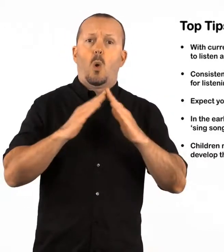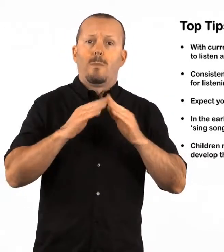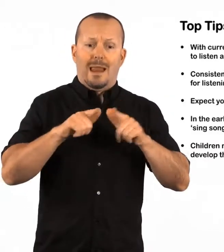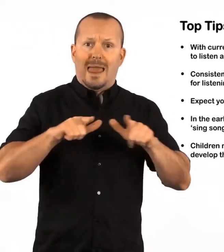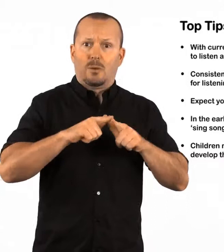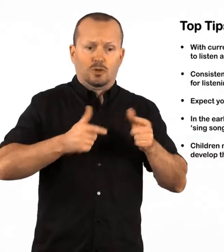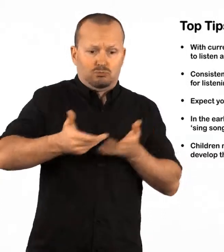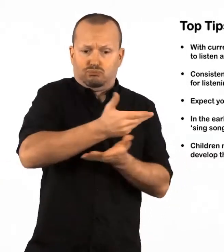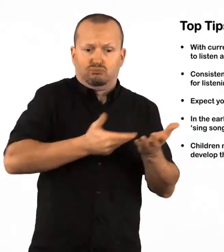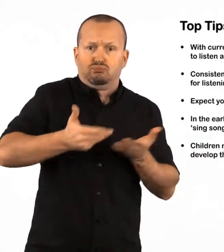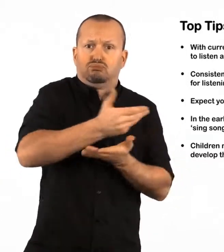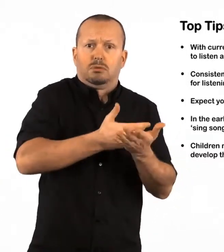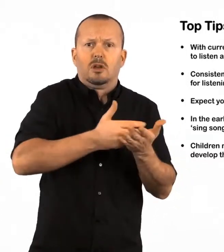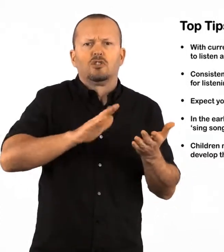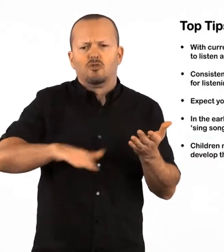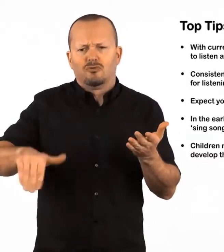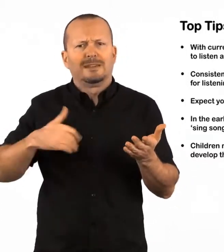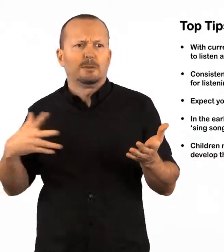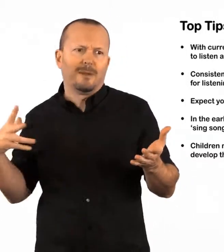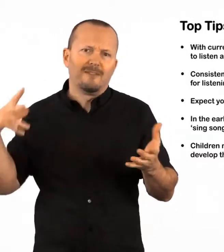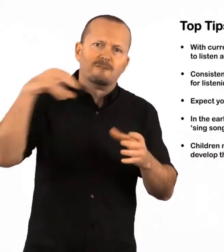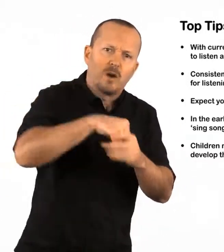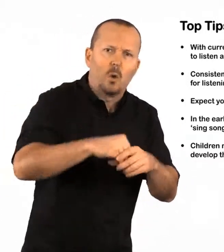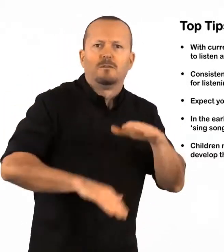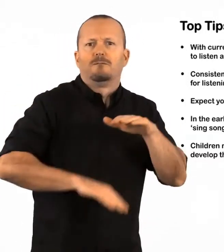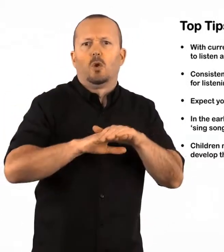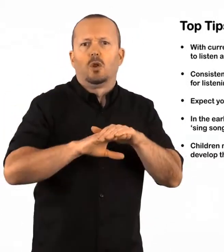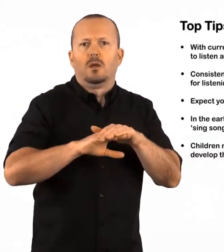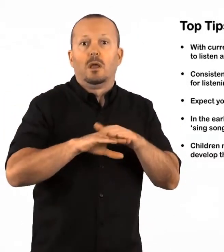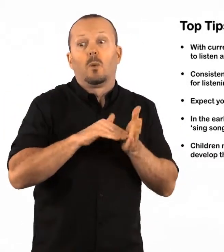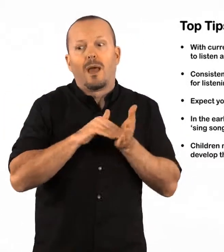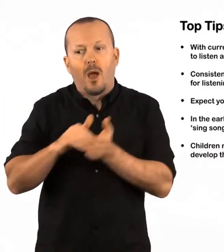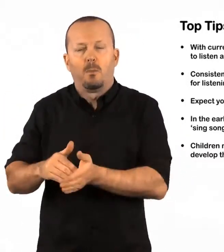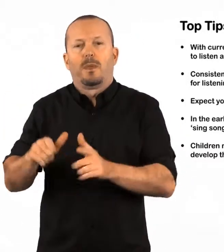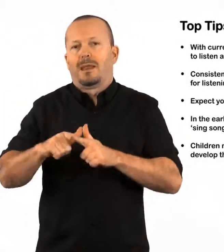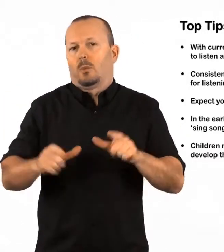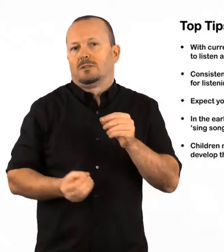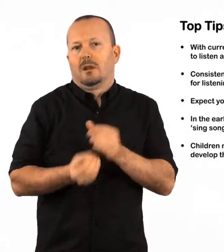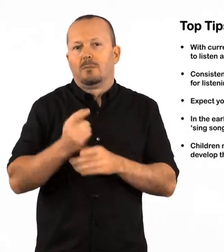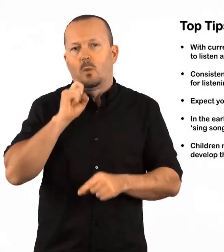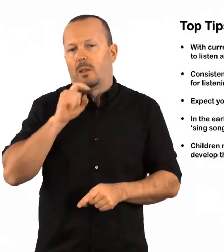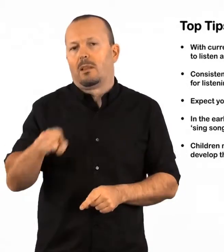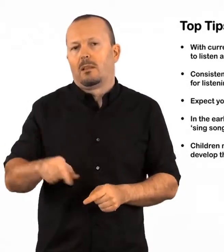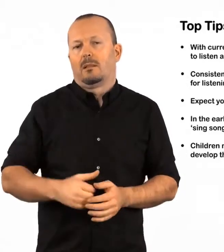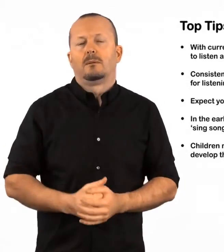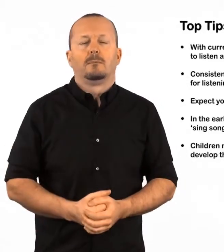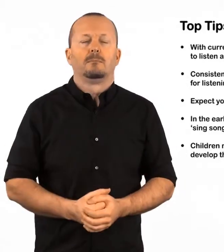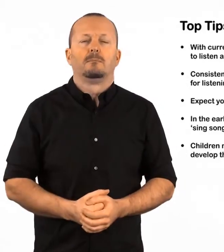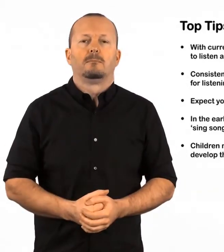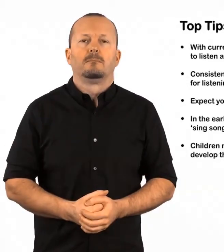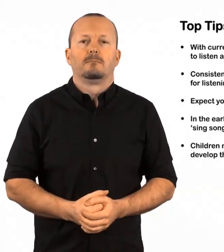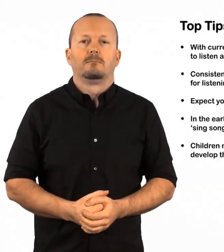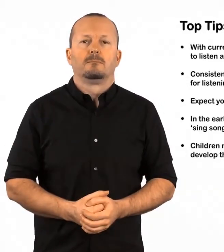Children need to be immersed in the language(s) used at home to develop their proficiency.